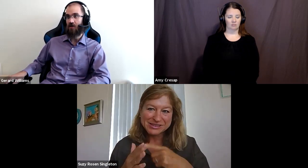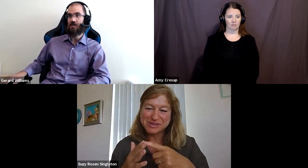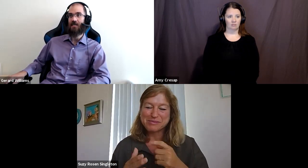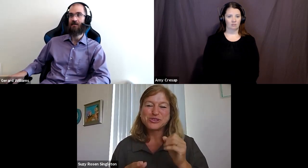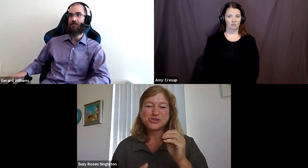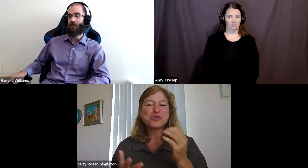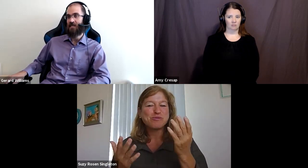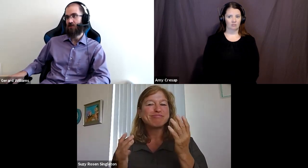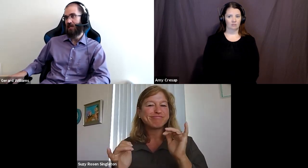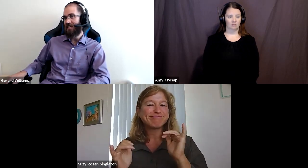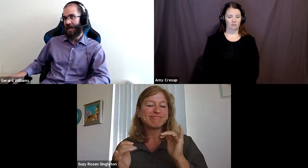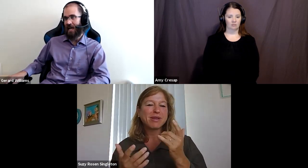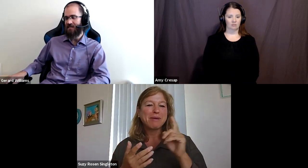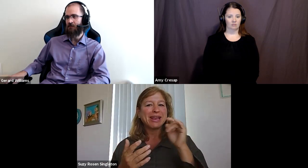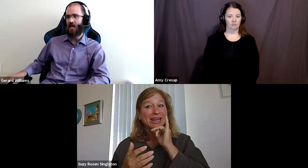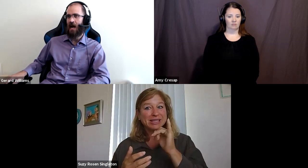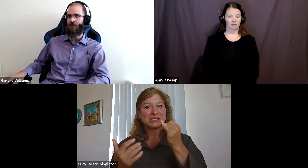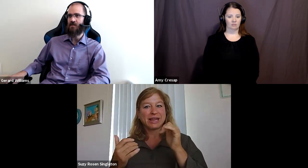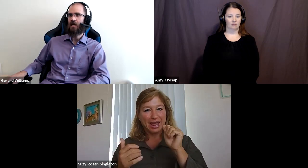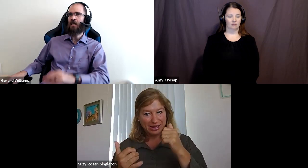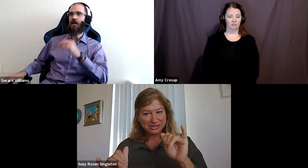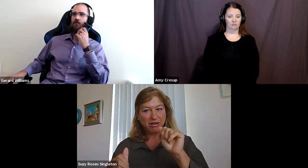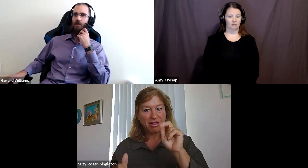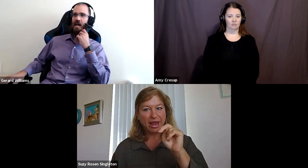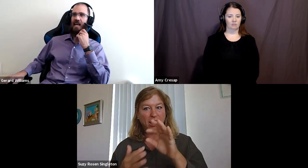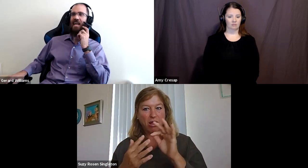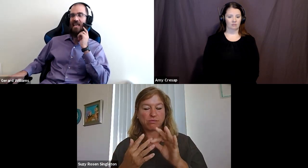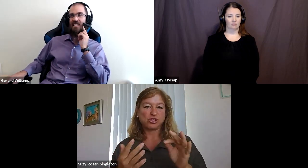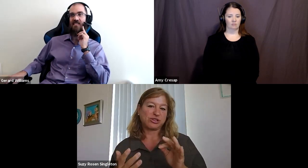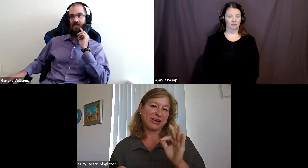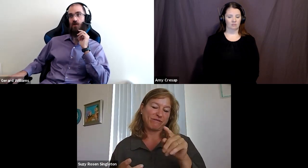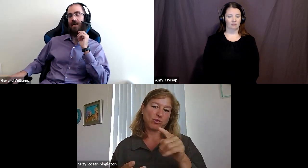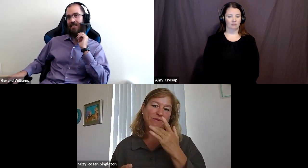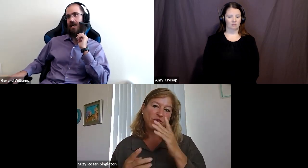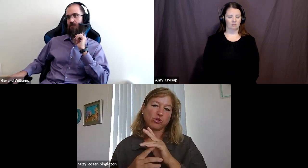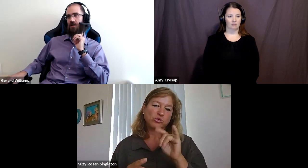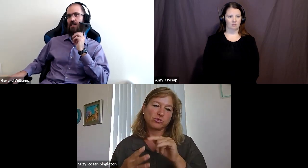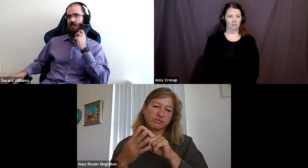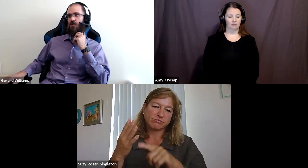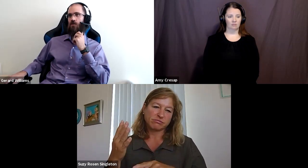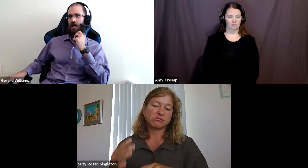calls in potentially a decade sometimes. But it is still an option if you would rather